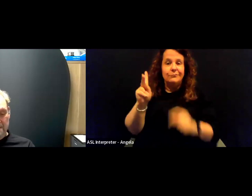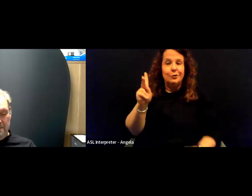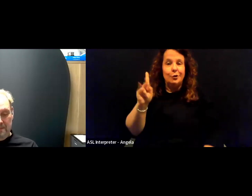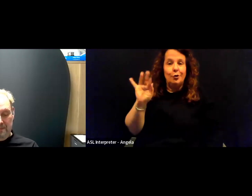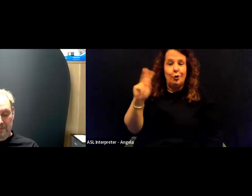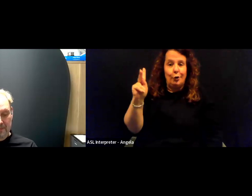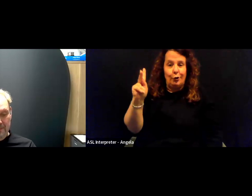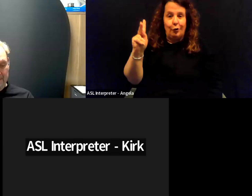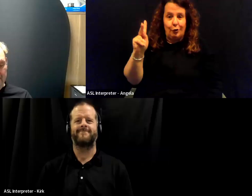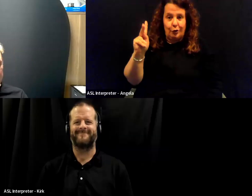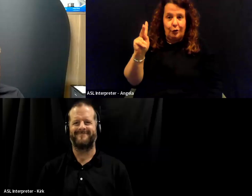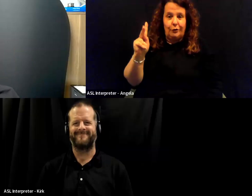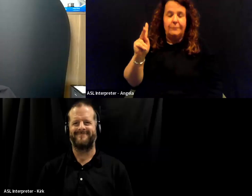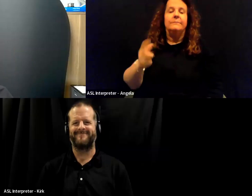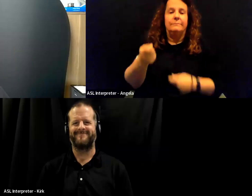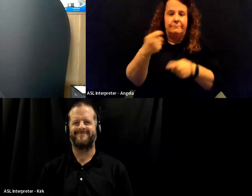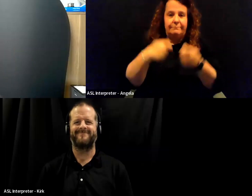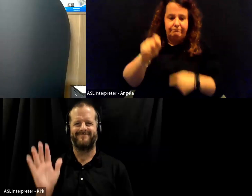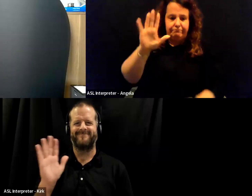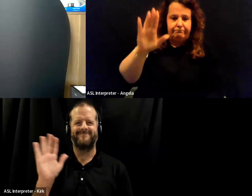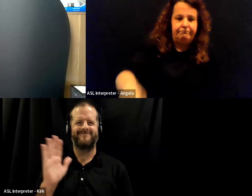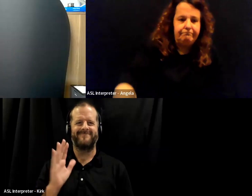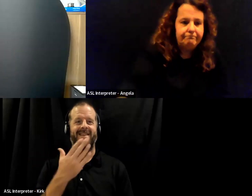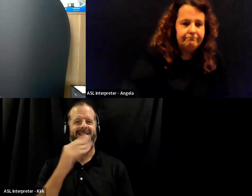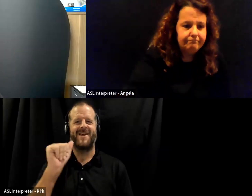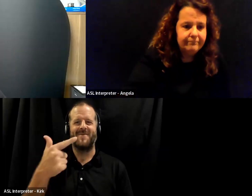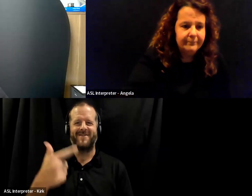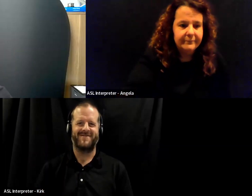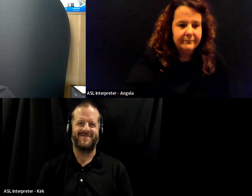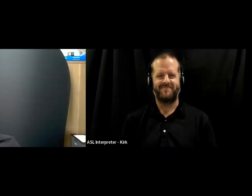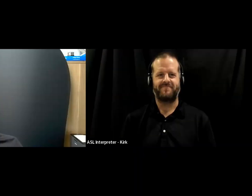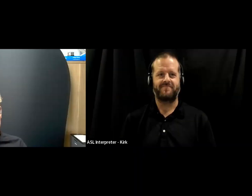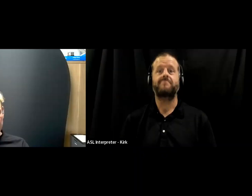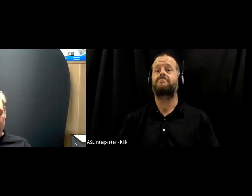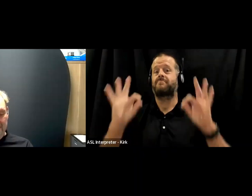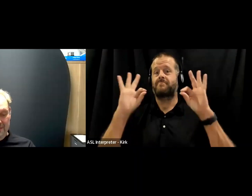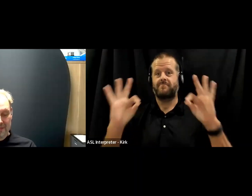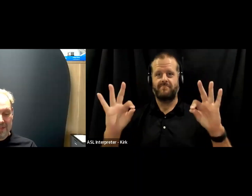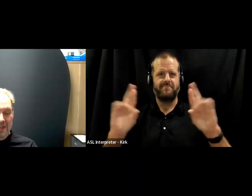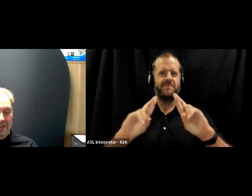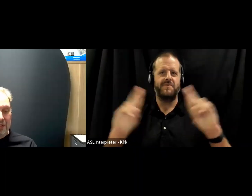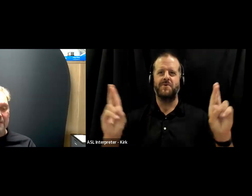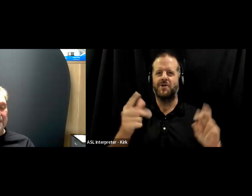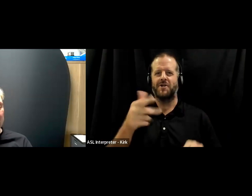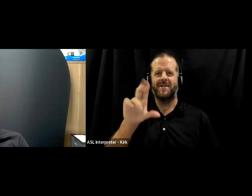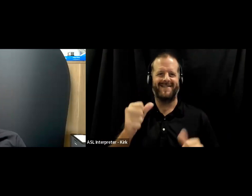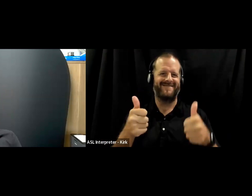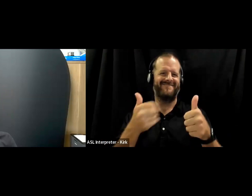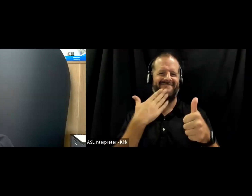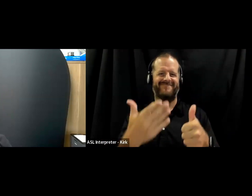Kirk is on the screen. Thank you, Angela. Okay, we're good, Gus. Thank you. Thank you so much.